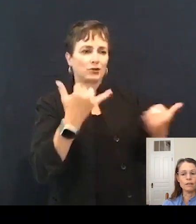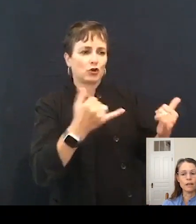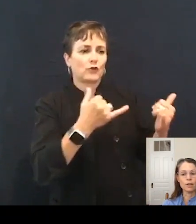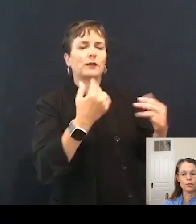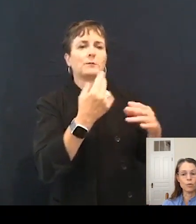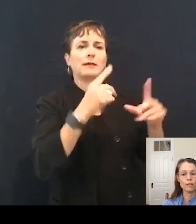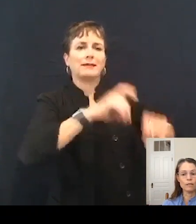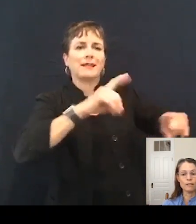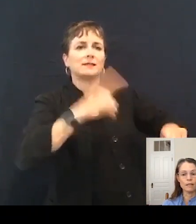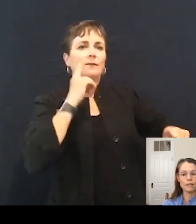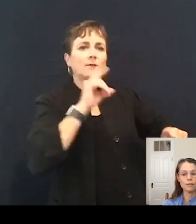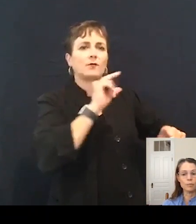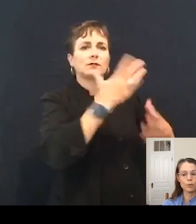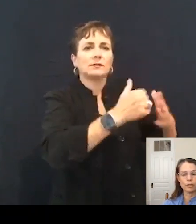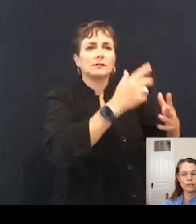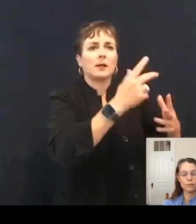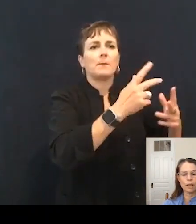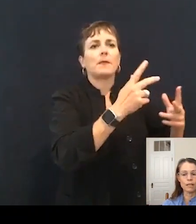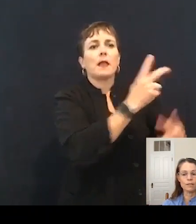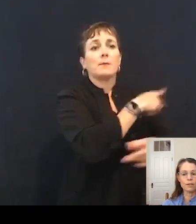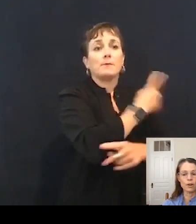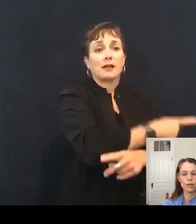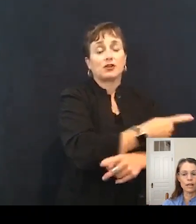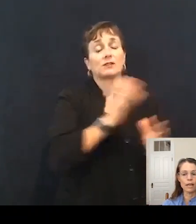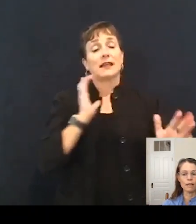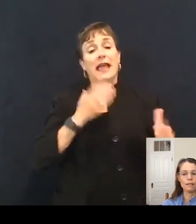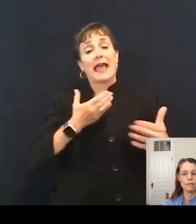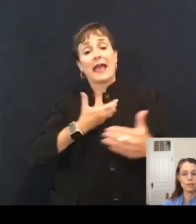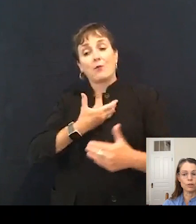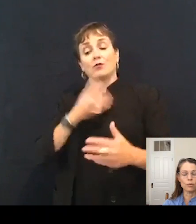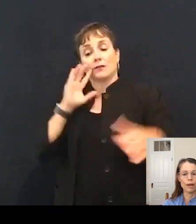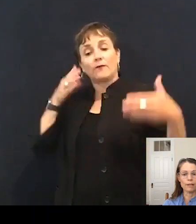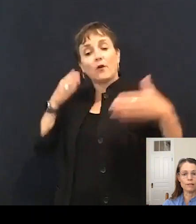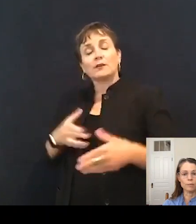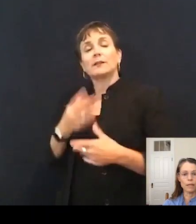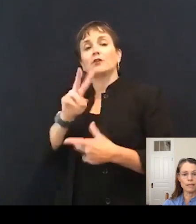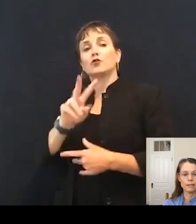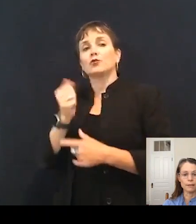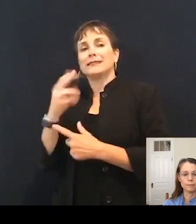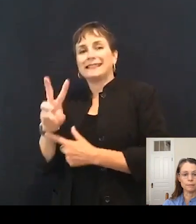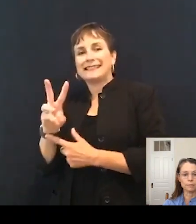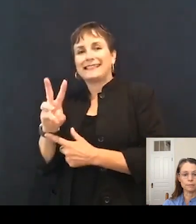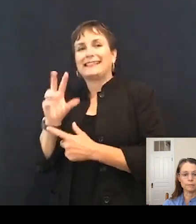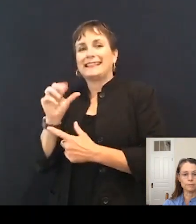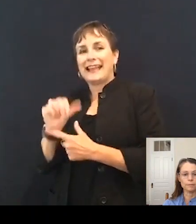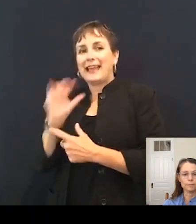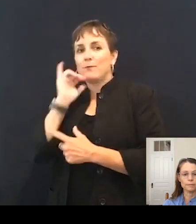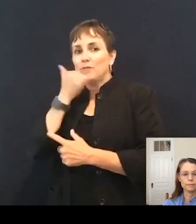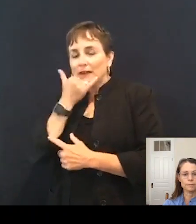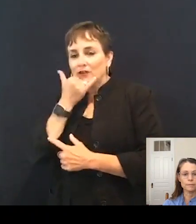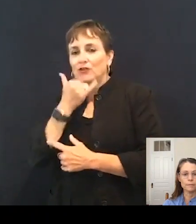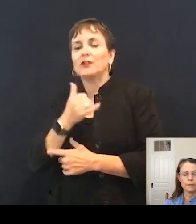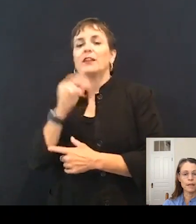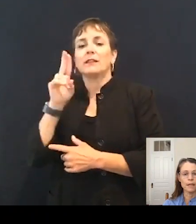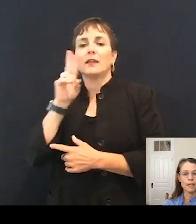in the USH1C pre-spliced RNA to correct splicing.